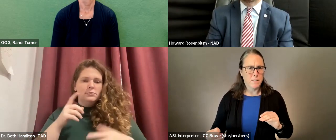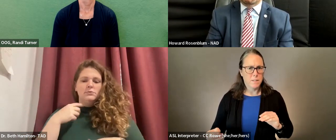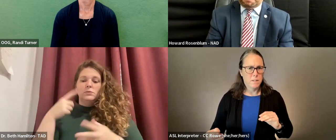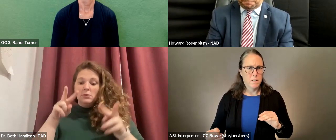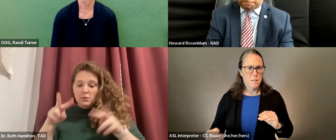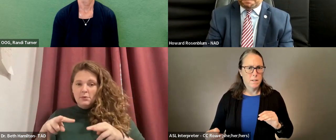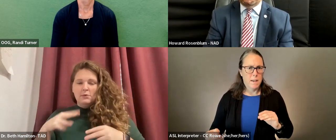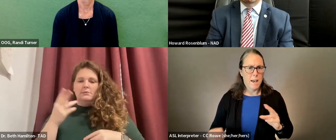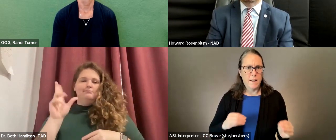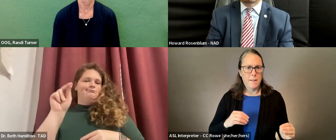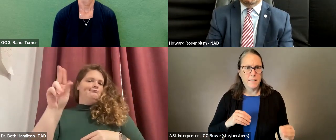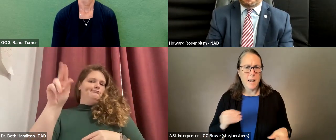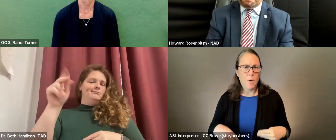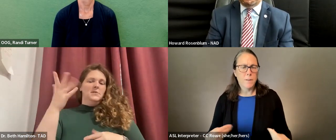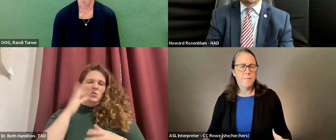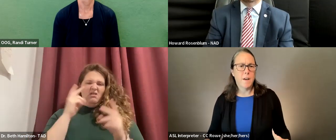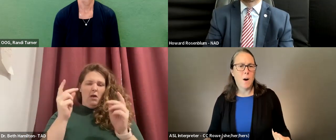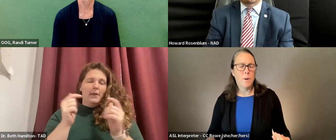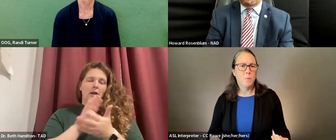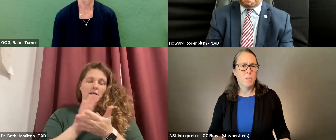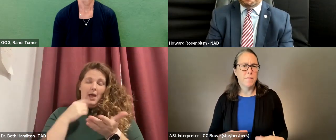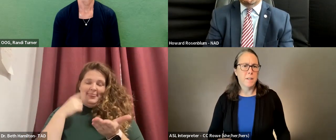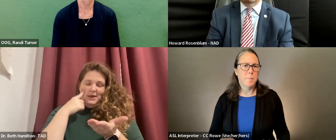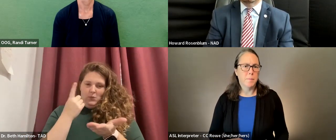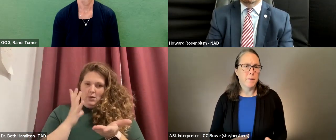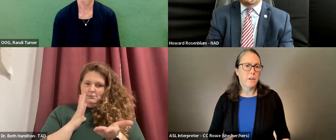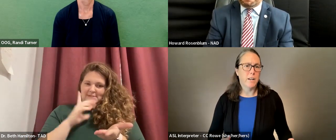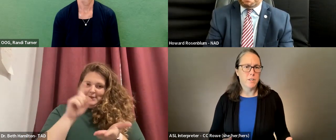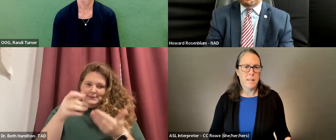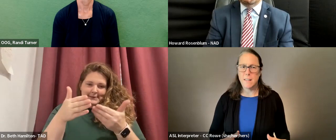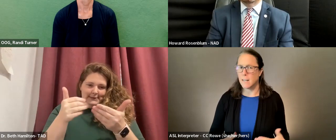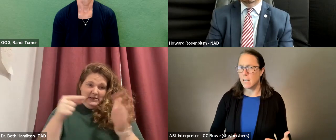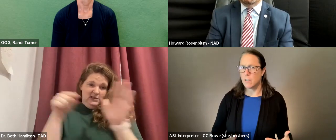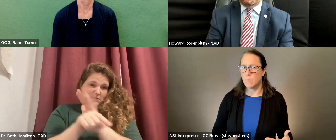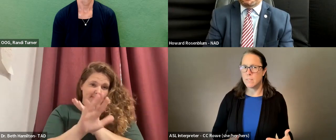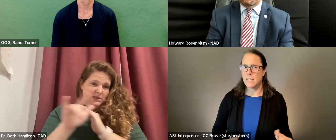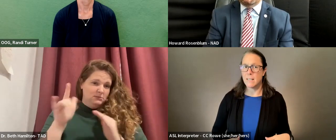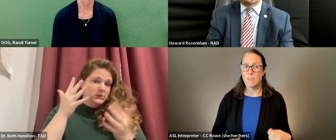means we have to go back and double check and see things from different